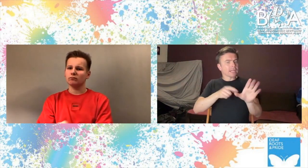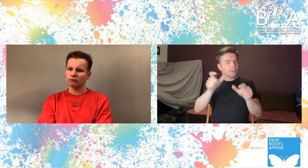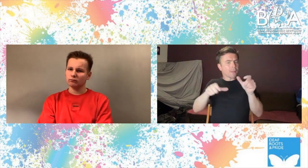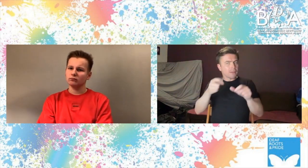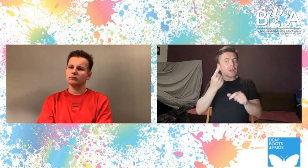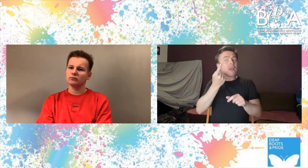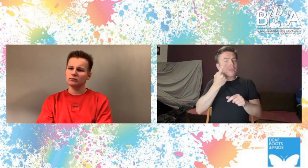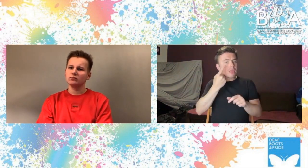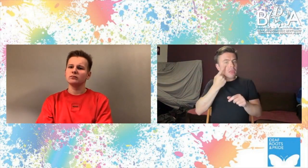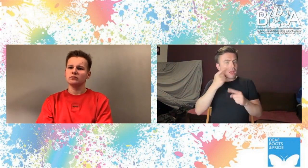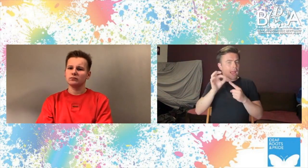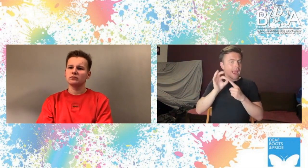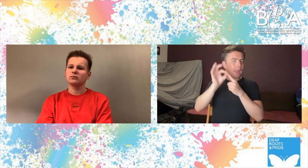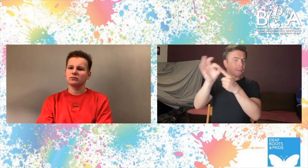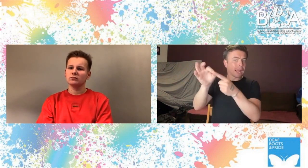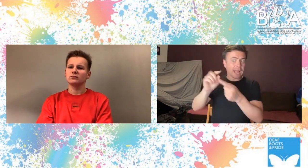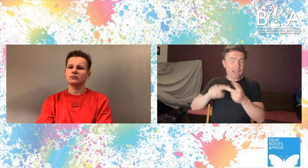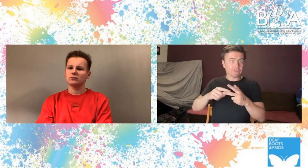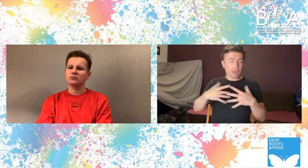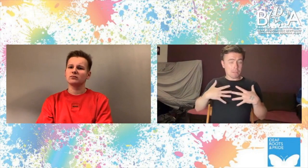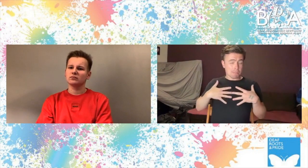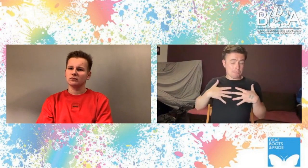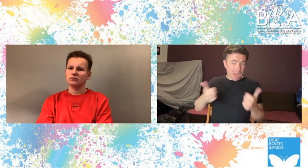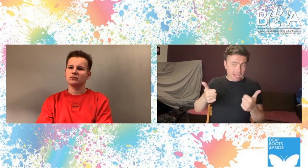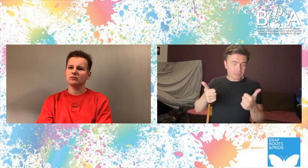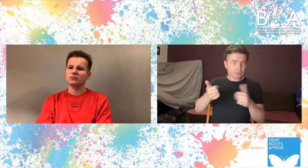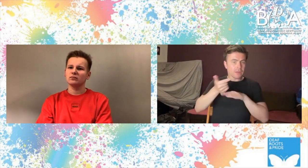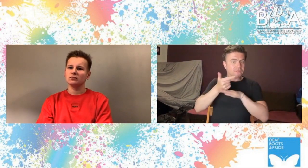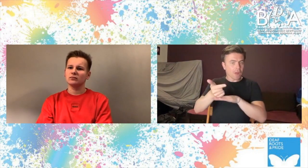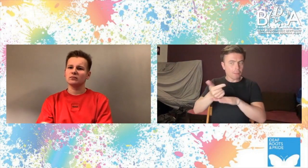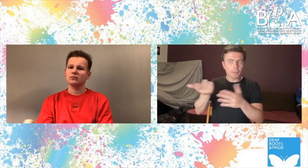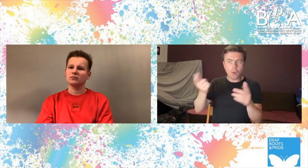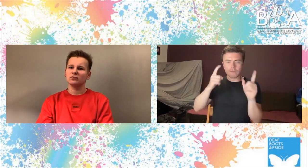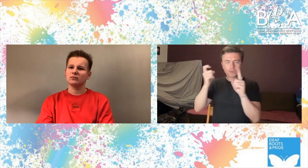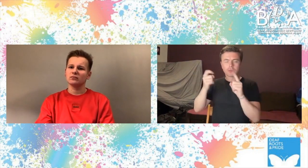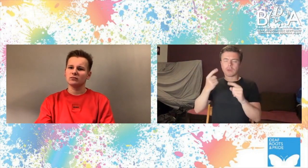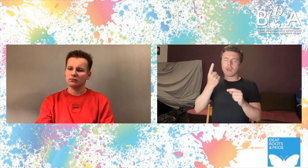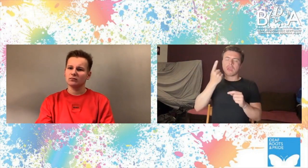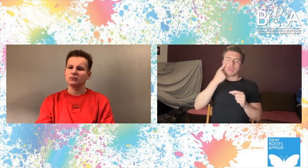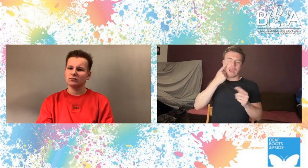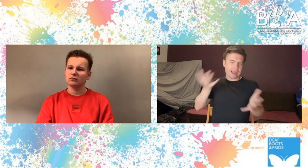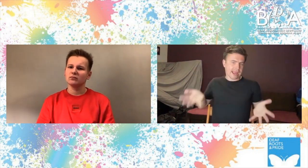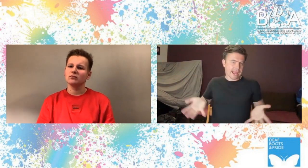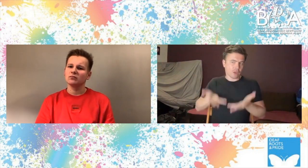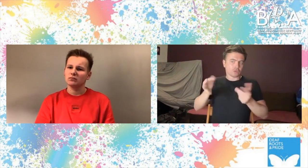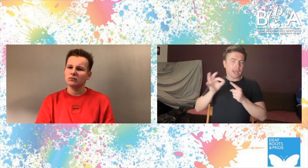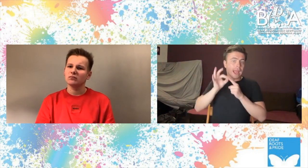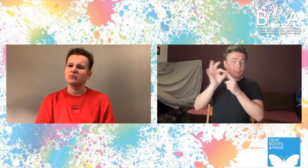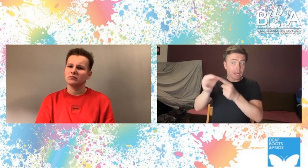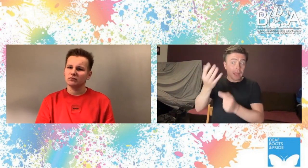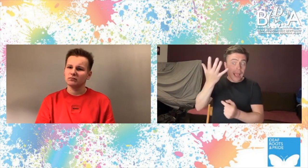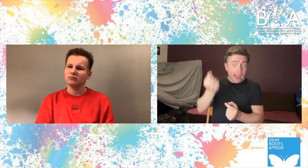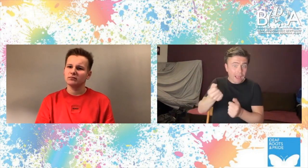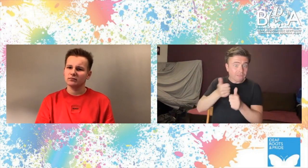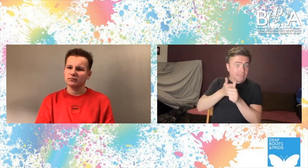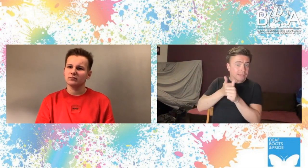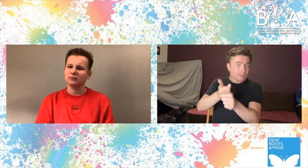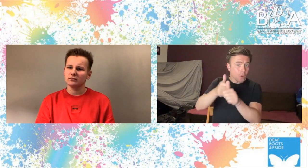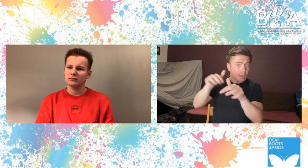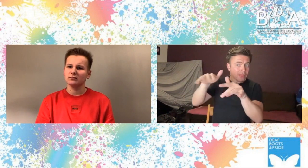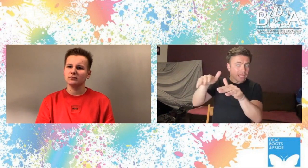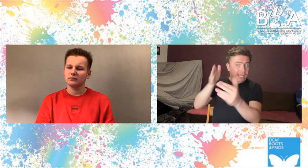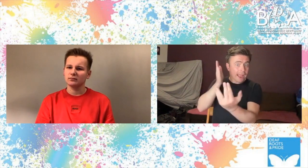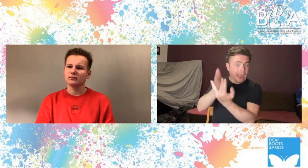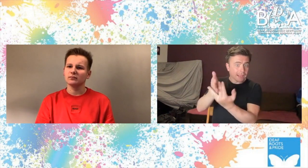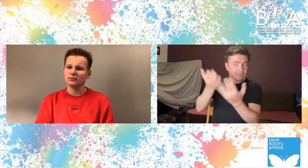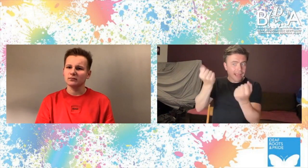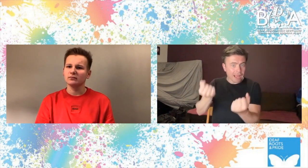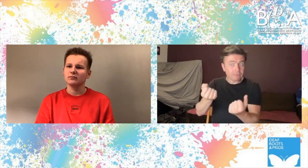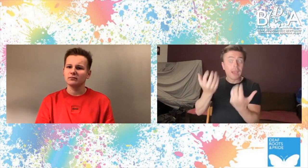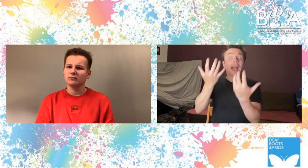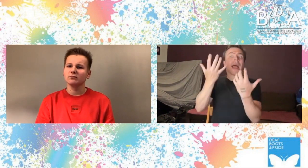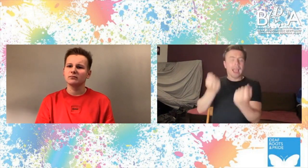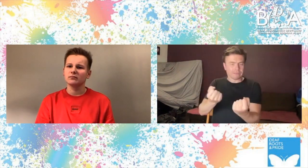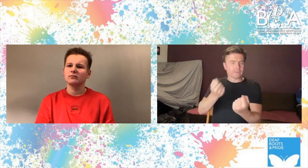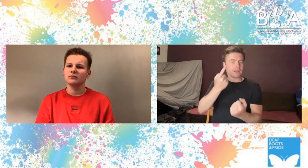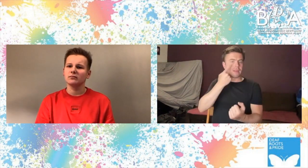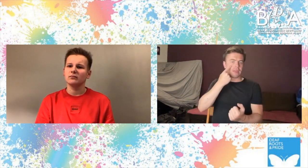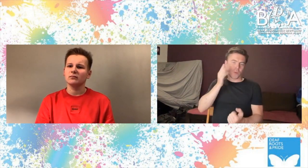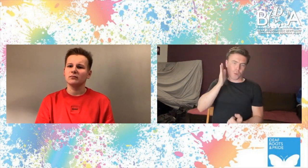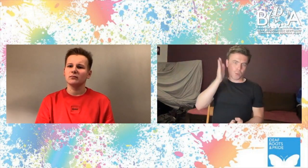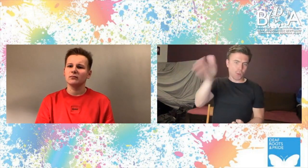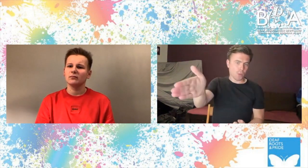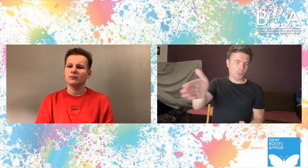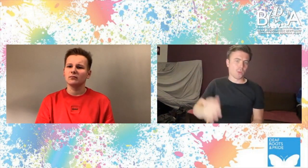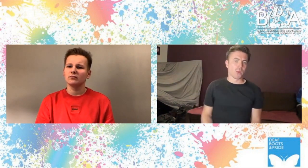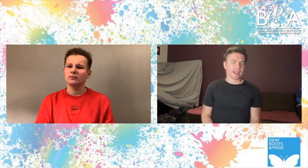young people to apply if they are really interested in filmmaking. Give it a go!